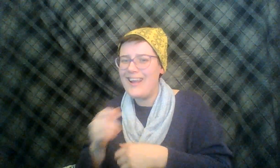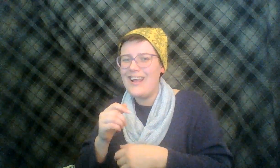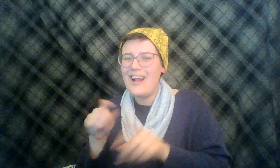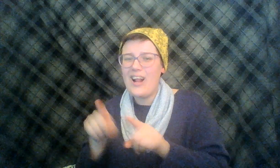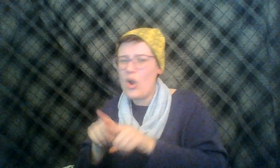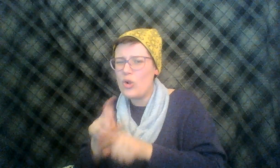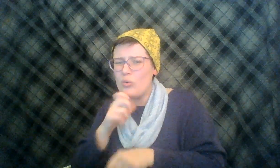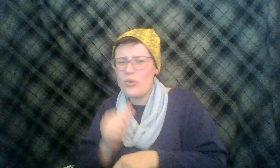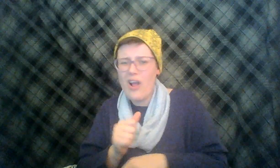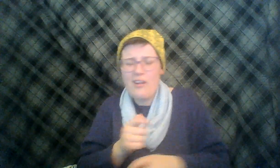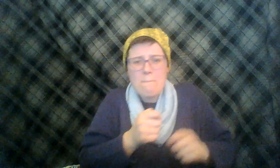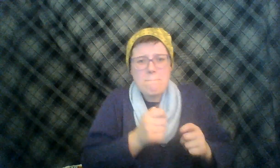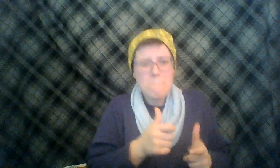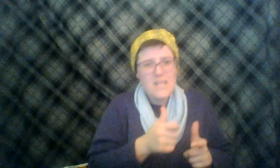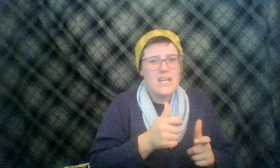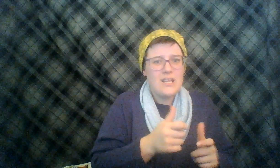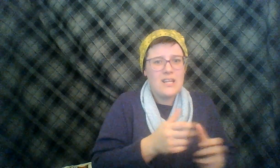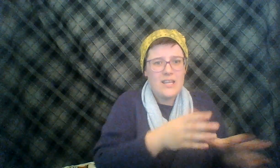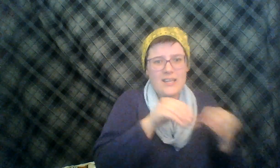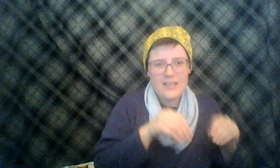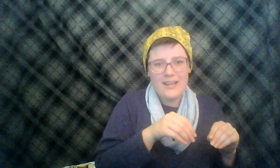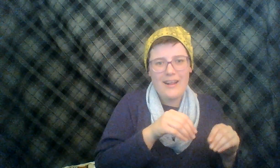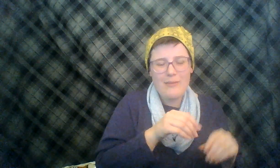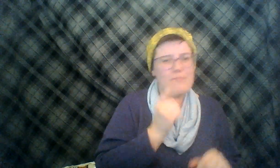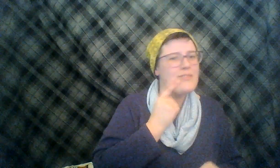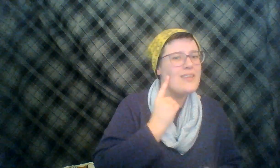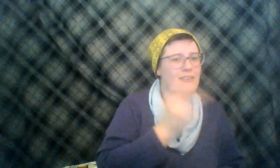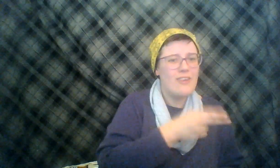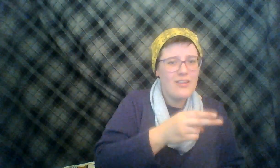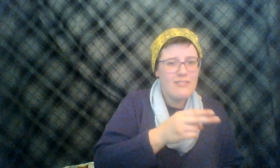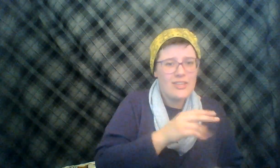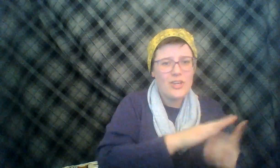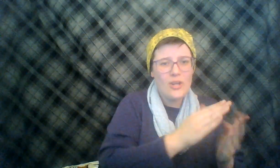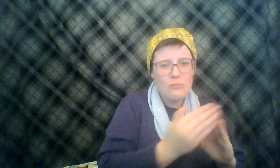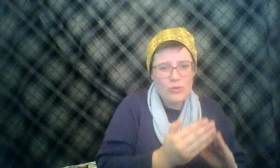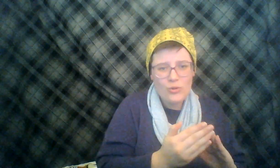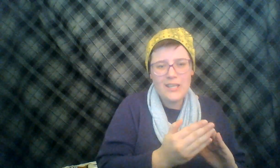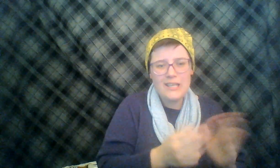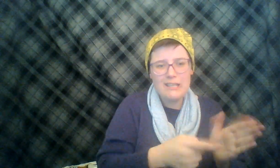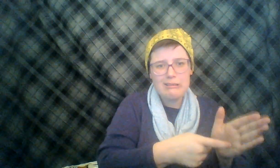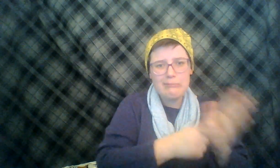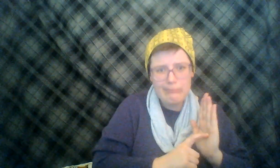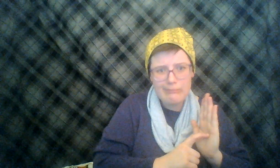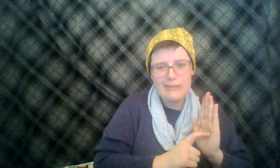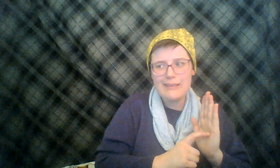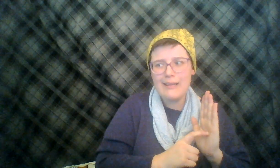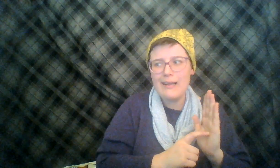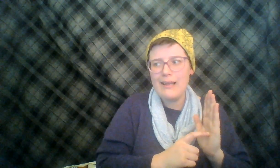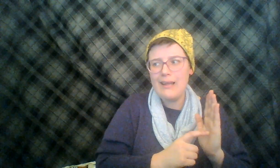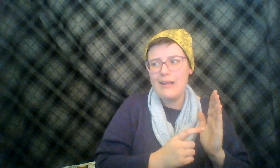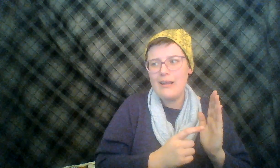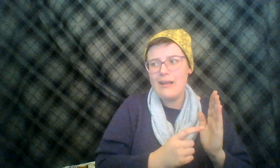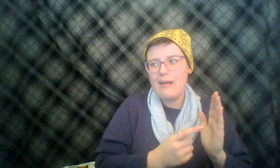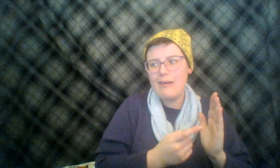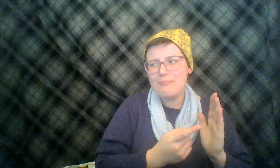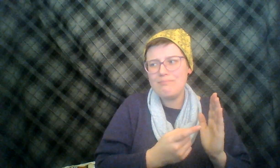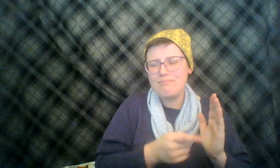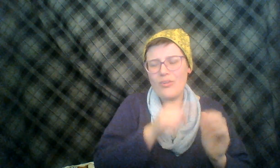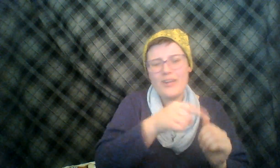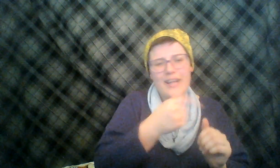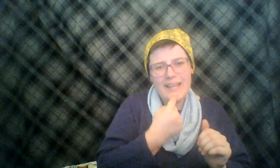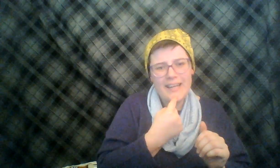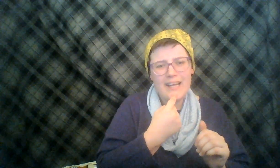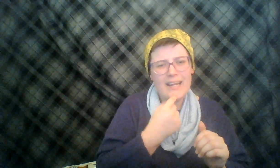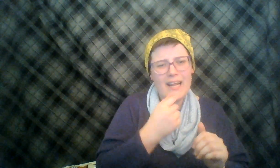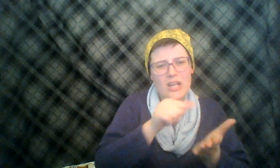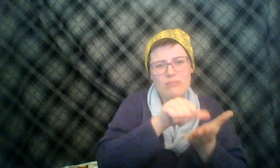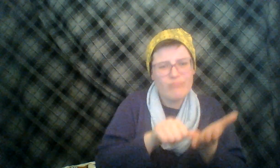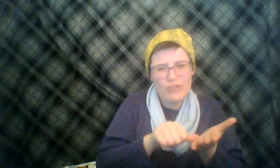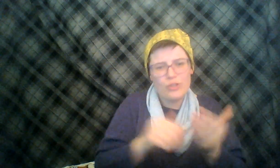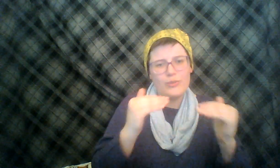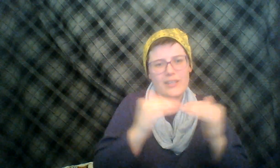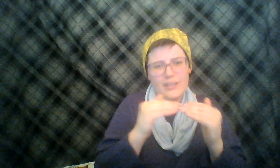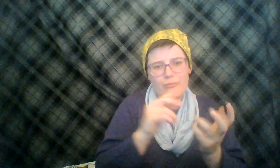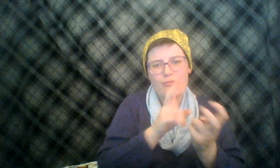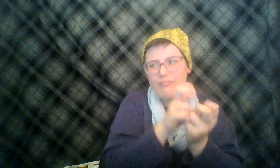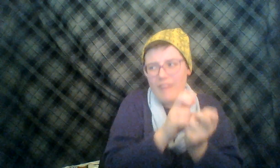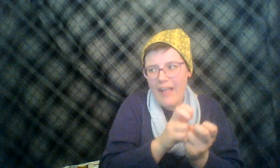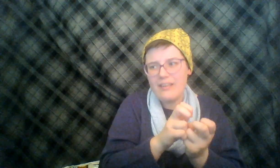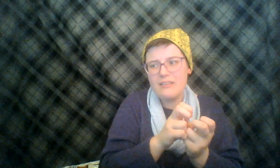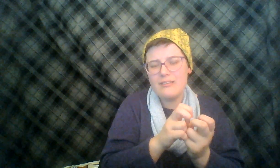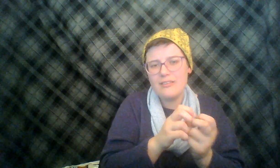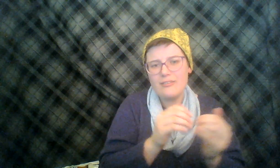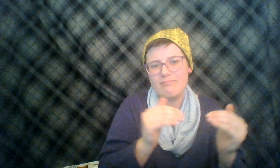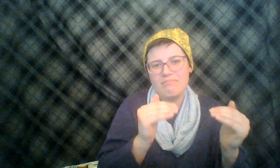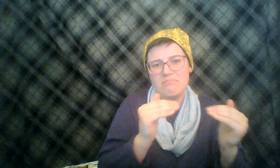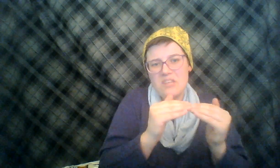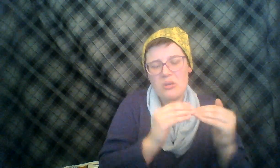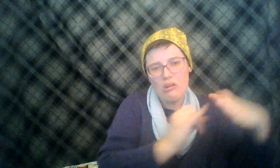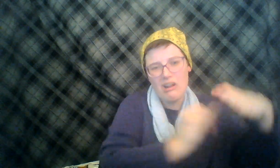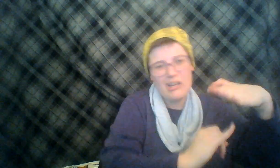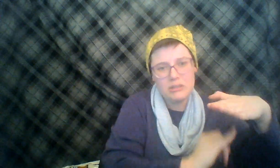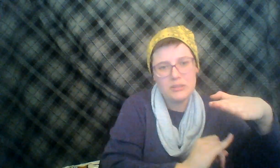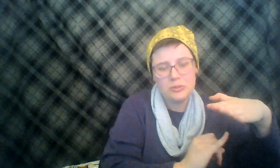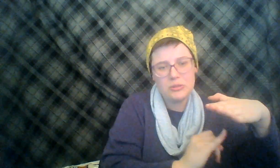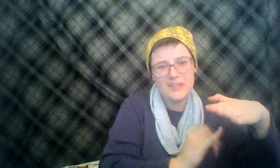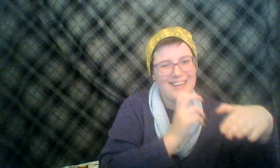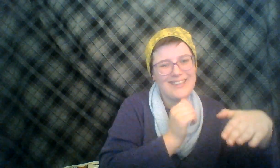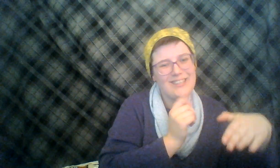and not immediately accept the D/HH community’s cry that “surgical violence” leads to complete isolation.